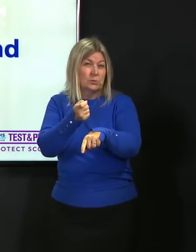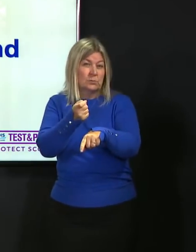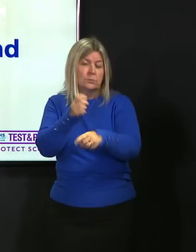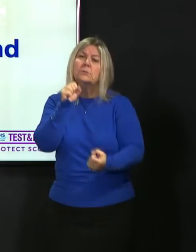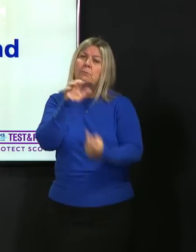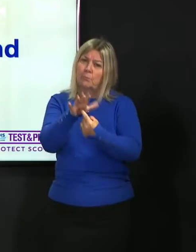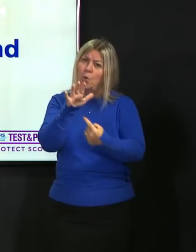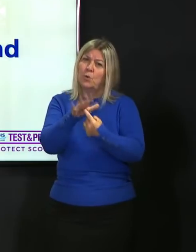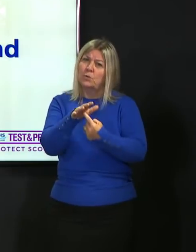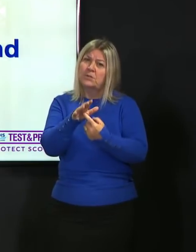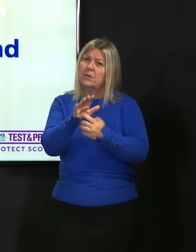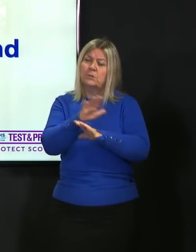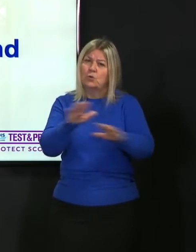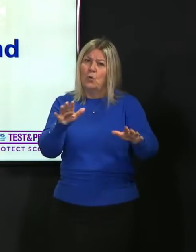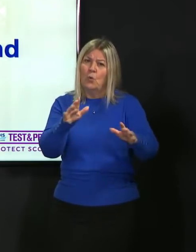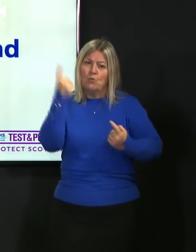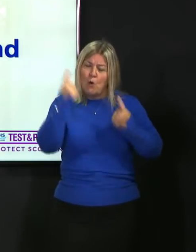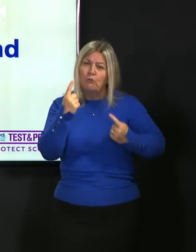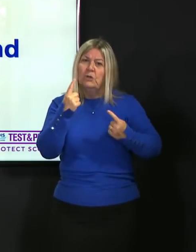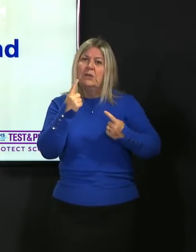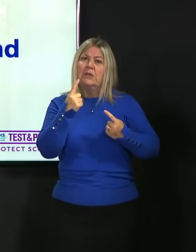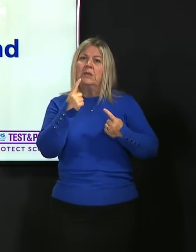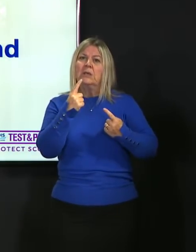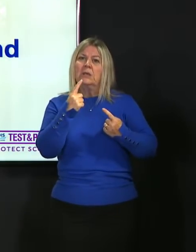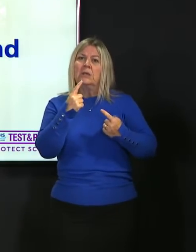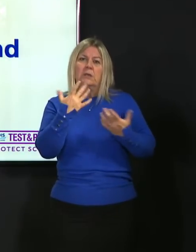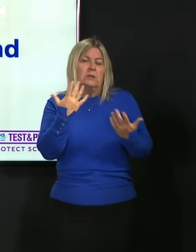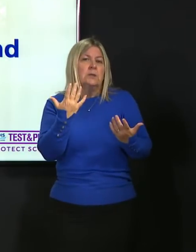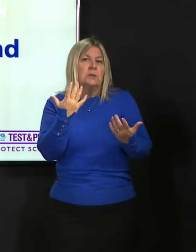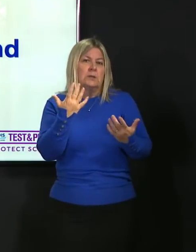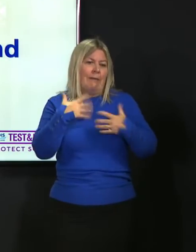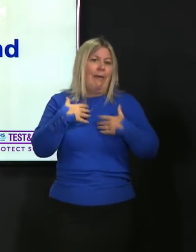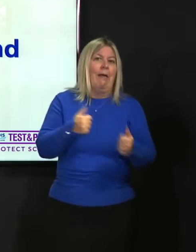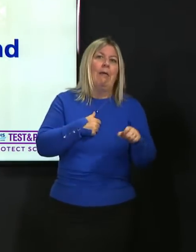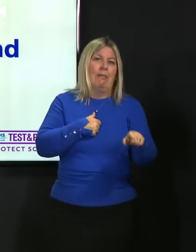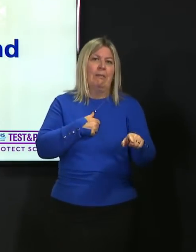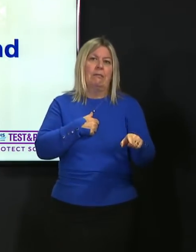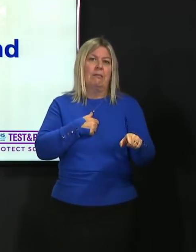that she doesn't fret and is not worried about her health. And therefore it's important that